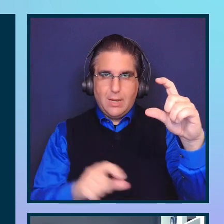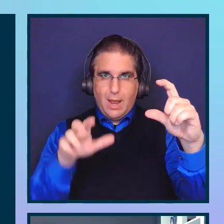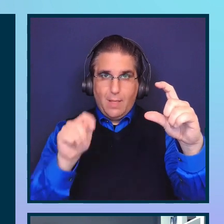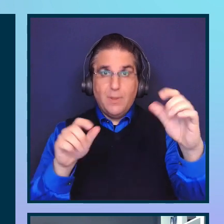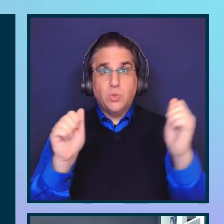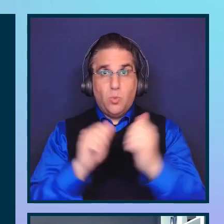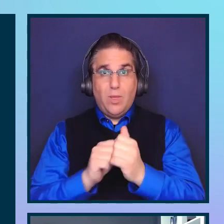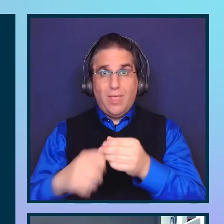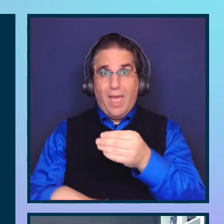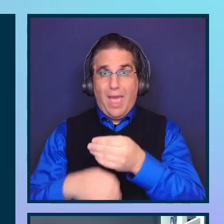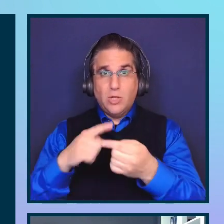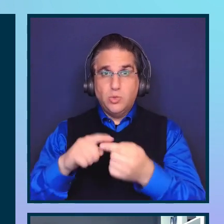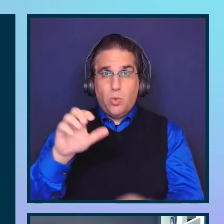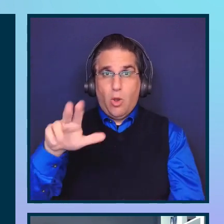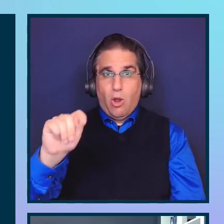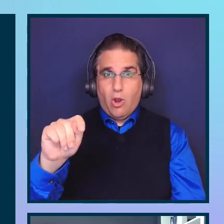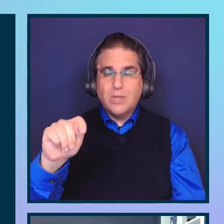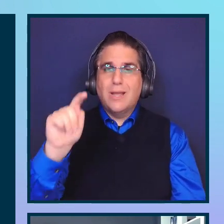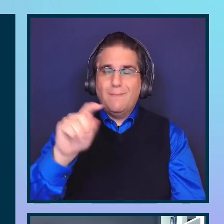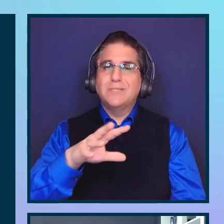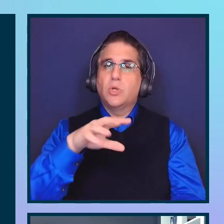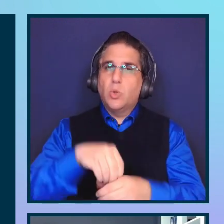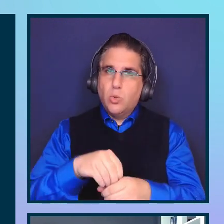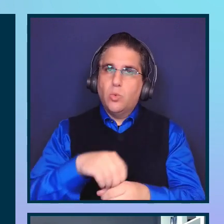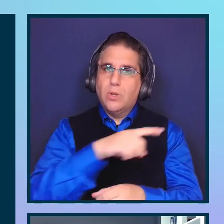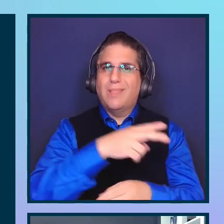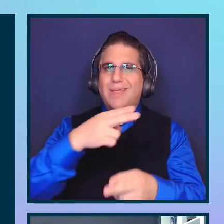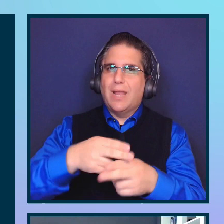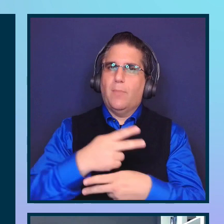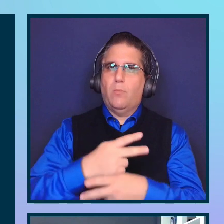that you're doing, adding to the cart, and the product name. So when I'm using a screen reader it will say,